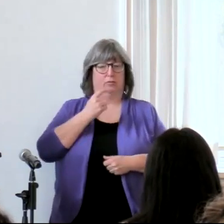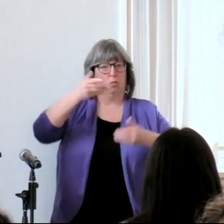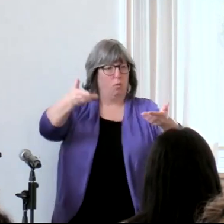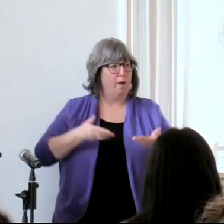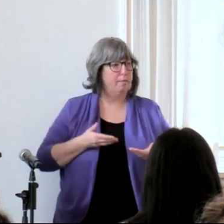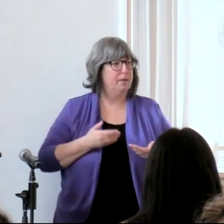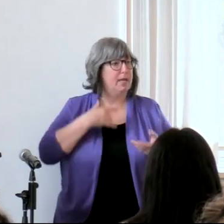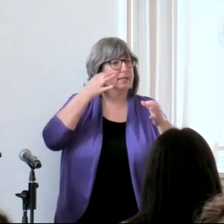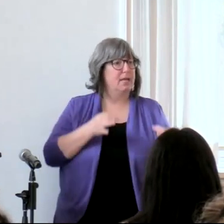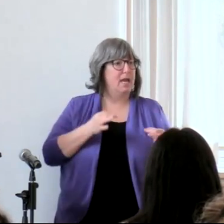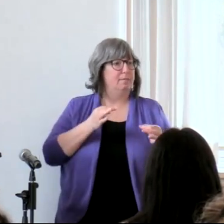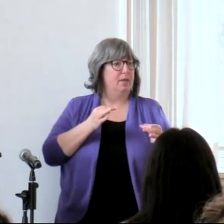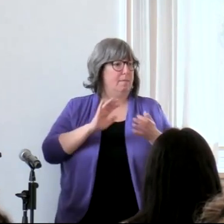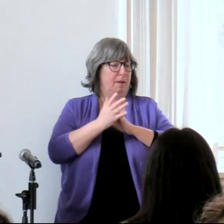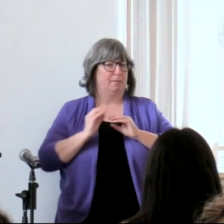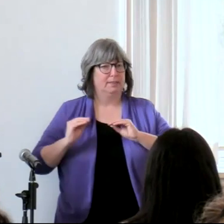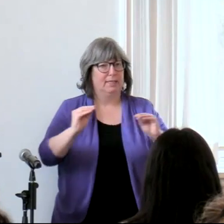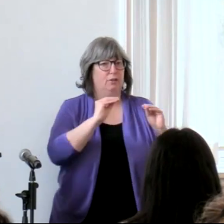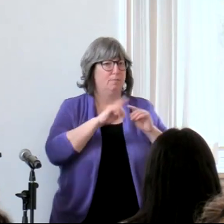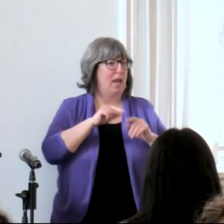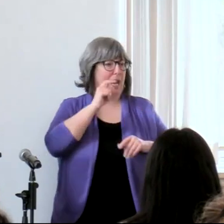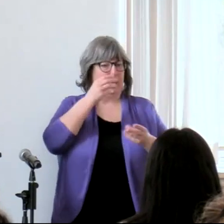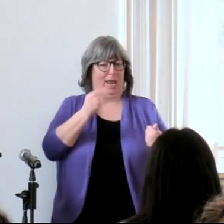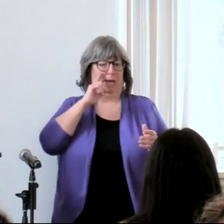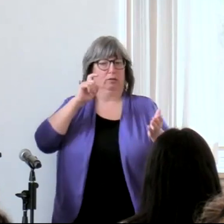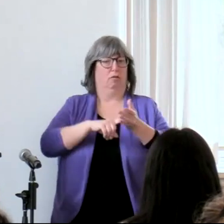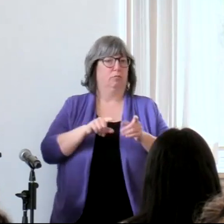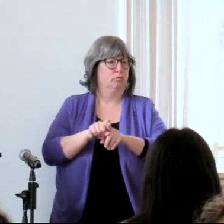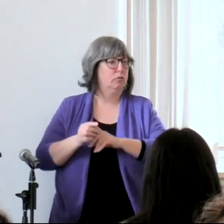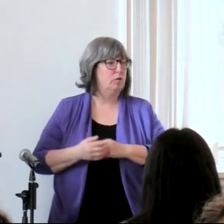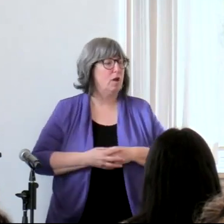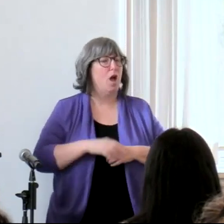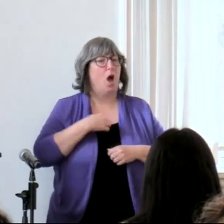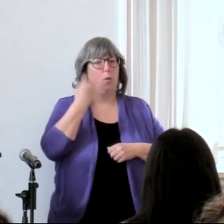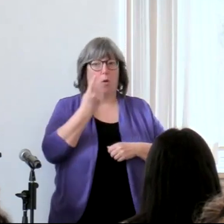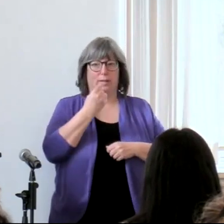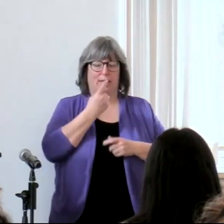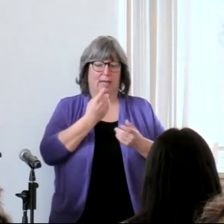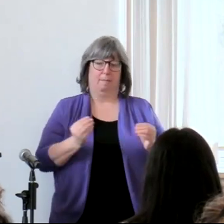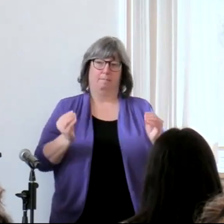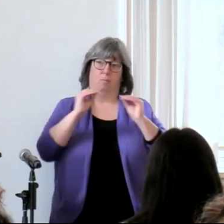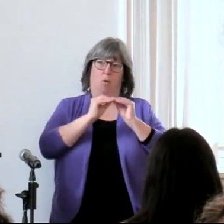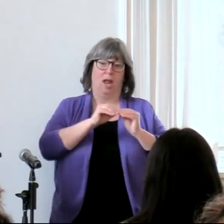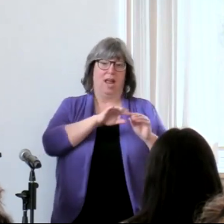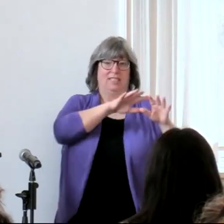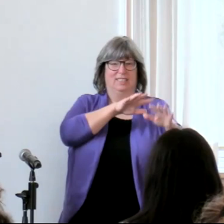and I have decided to make it a small teaching about a land acknowledgment. In closing, I will always say that it means more when a settler does a land acknowledgment